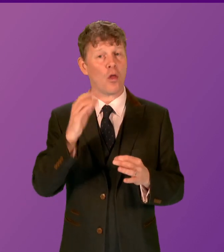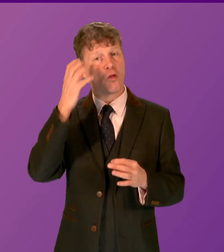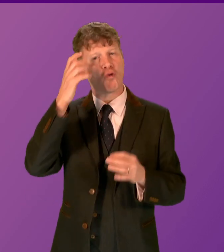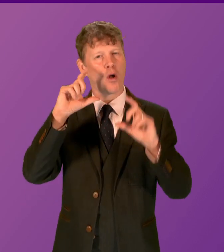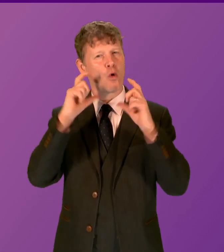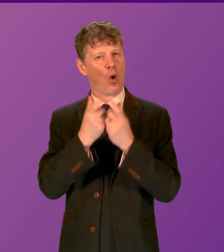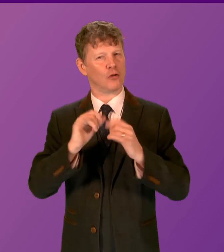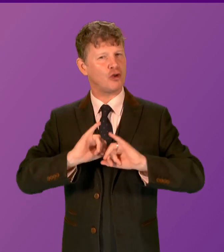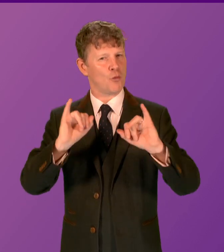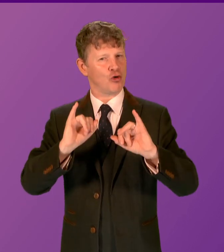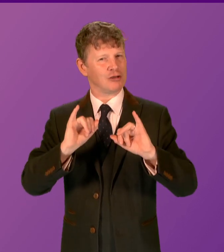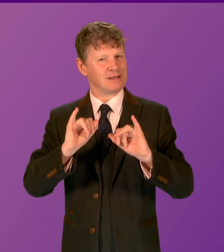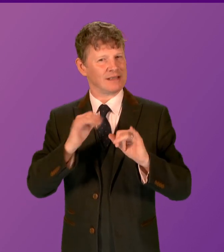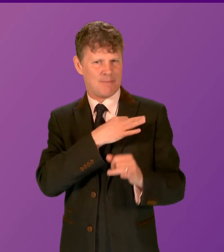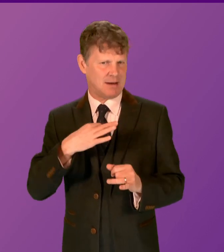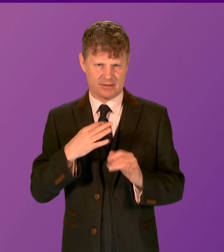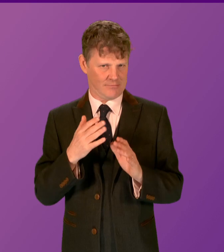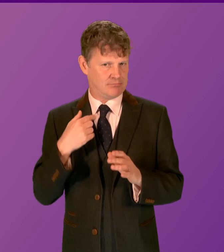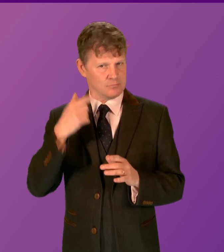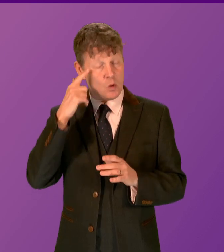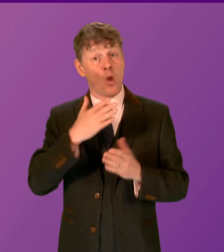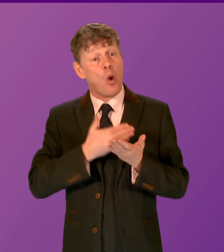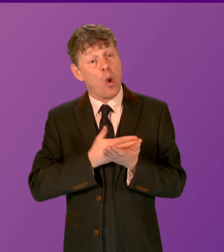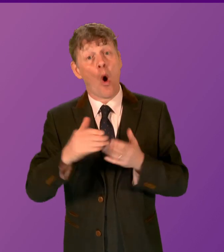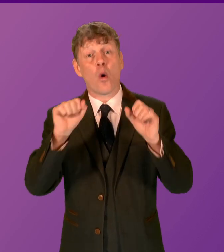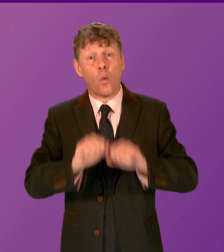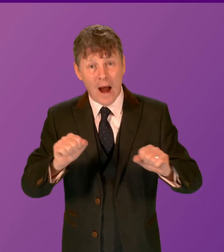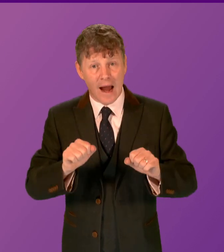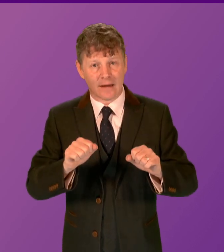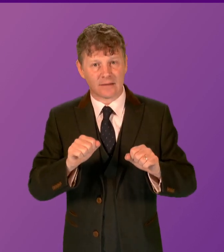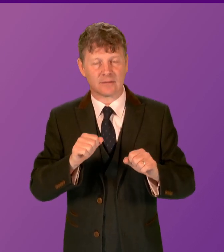that there is a relationship between long waits and increased risk of harm.